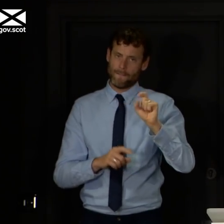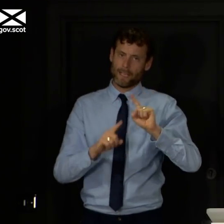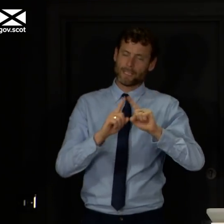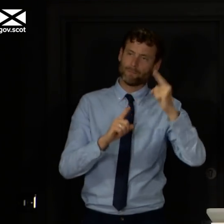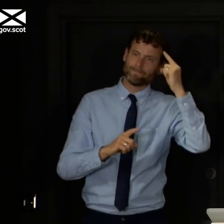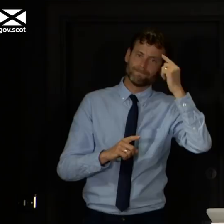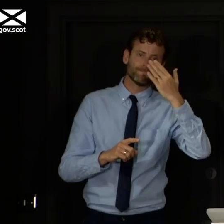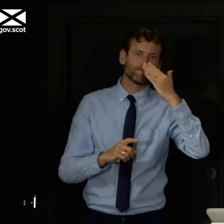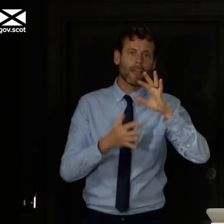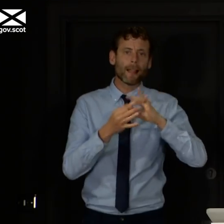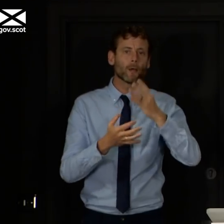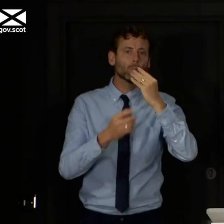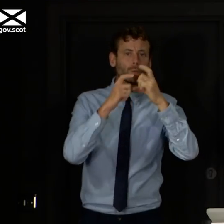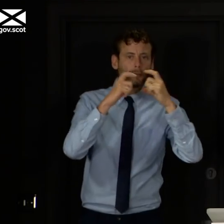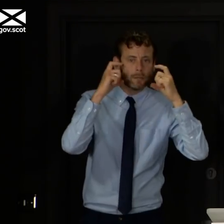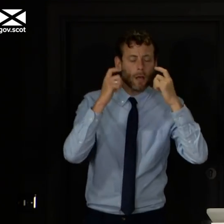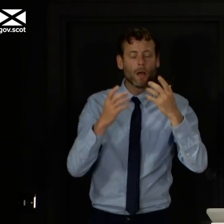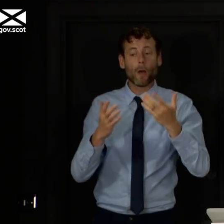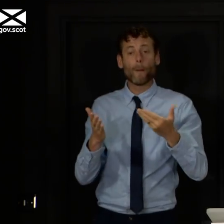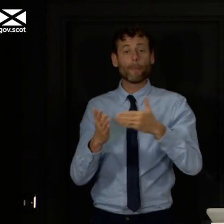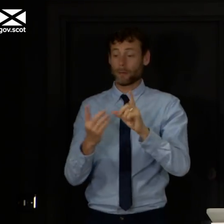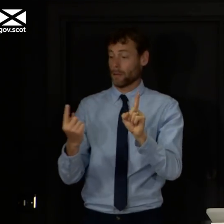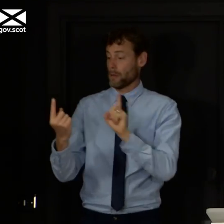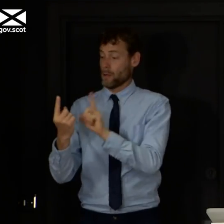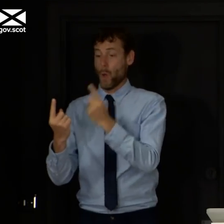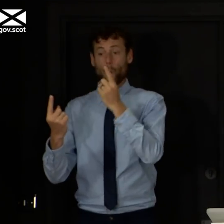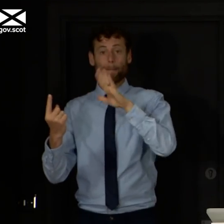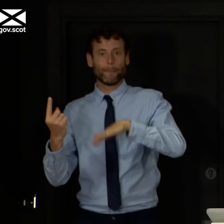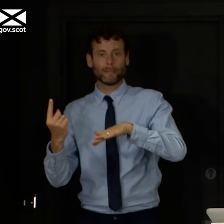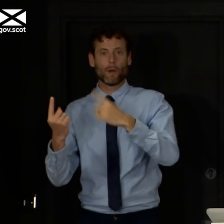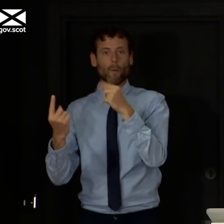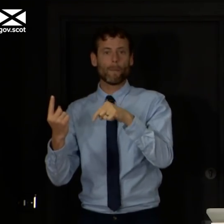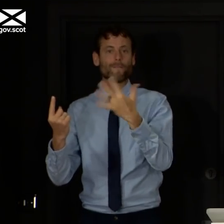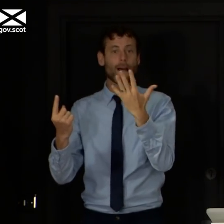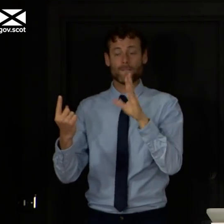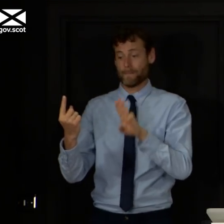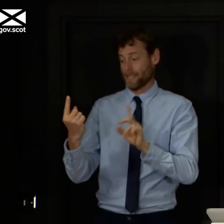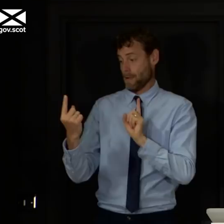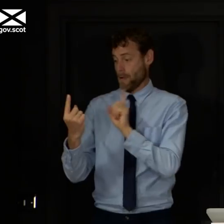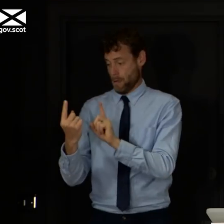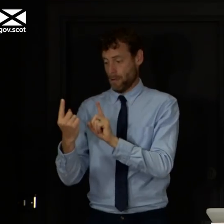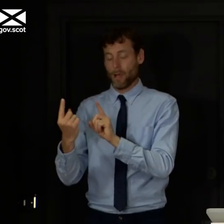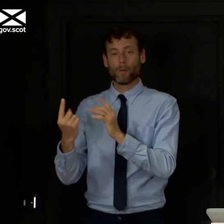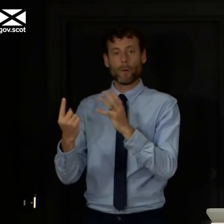trade off in terms of time. Right now we say that the risk is minimal if you are two metres